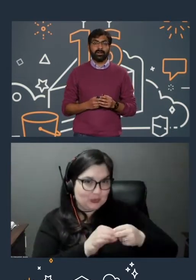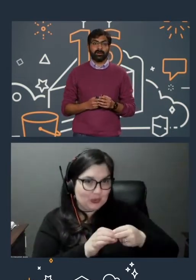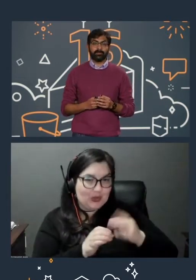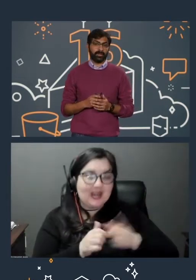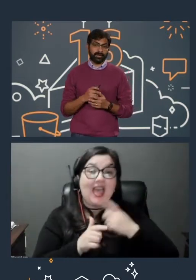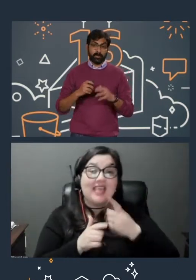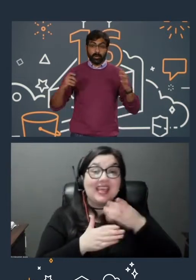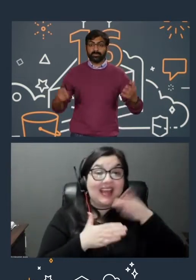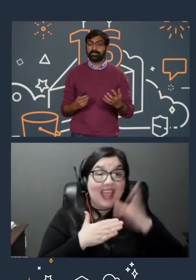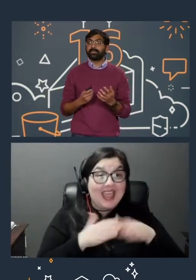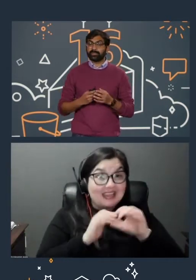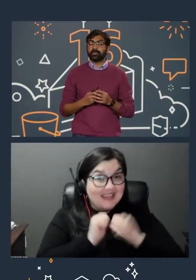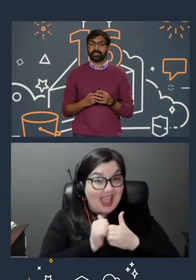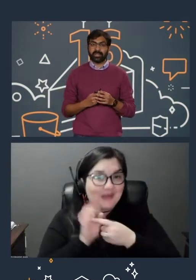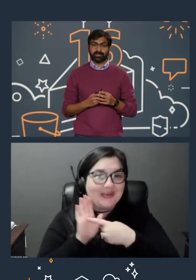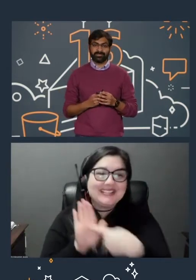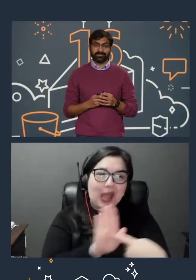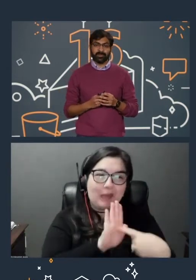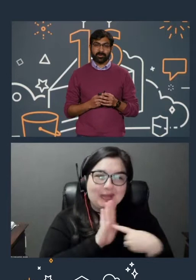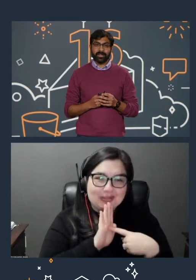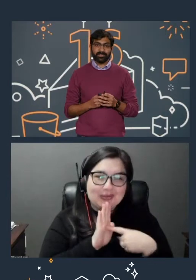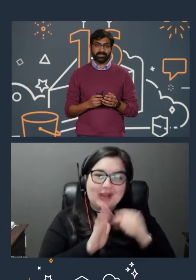of all of these features coming together, all right?